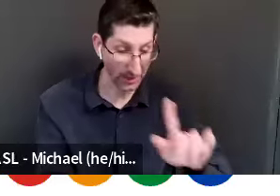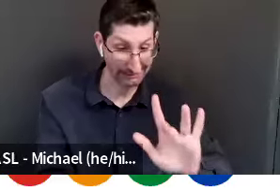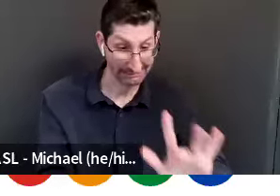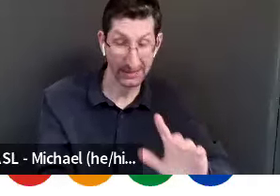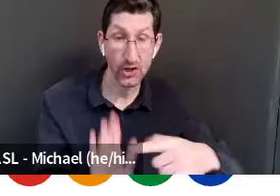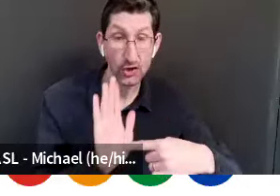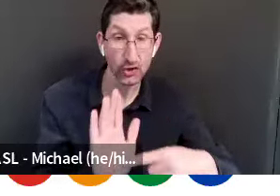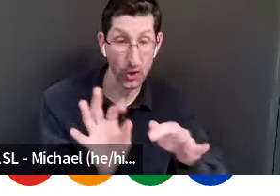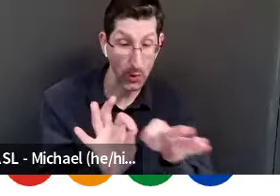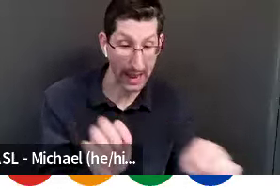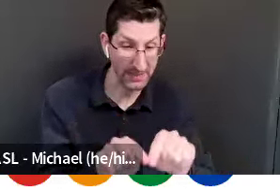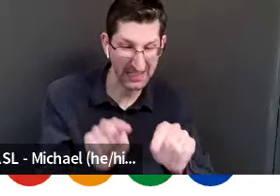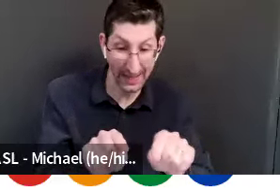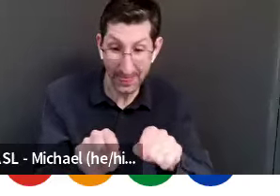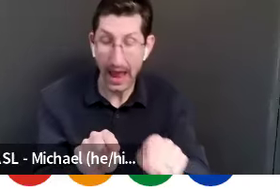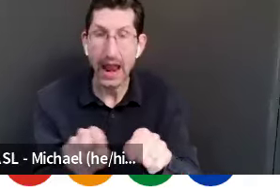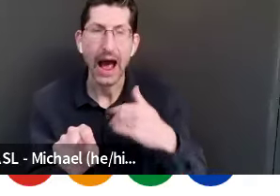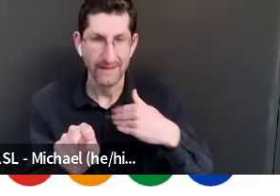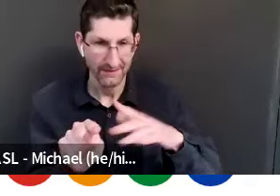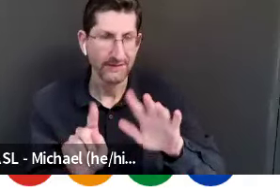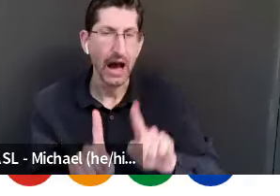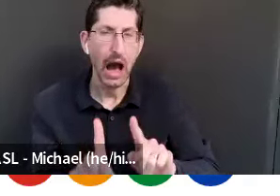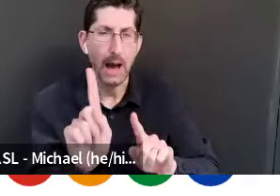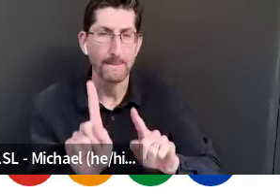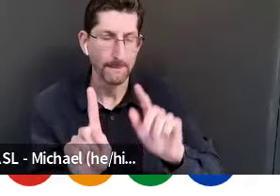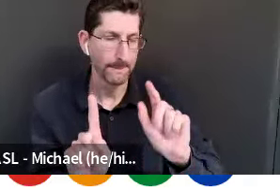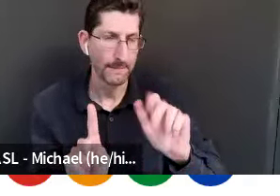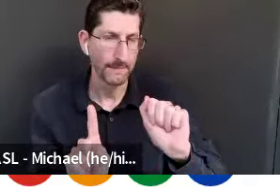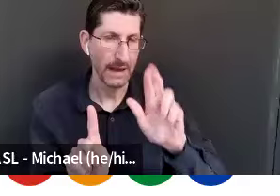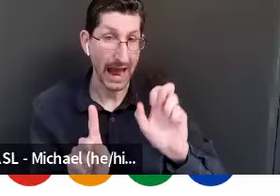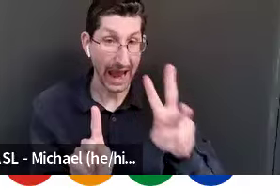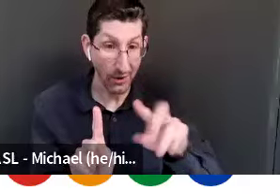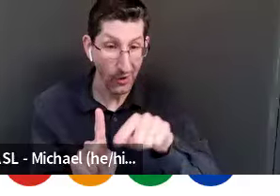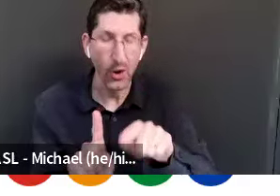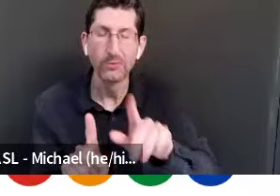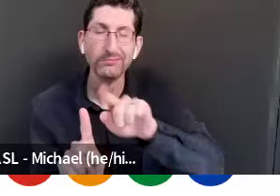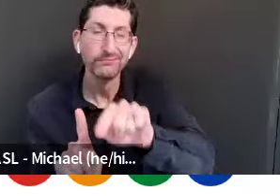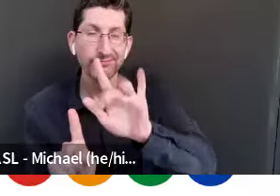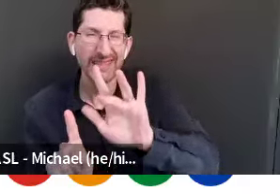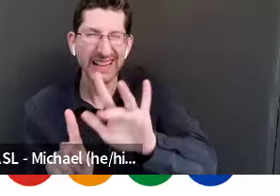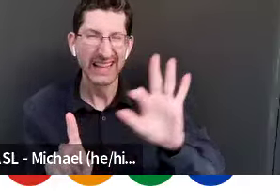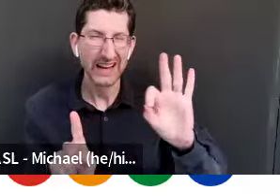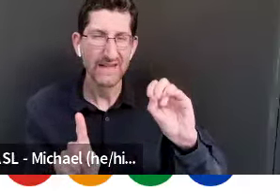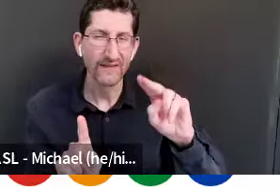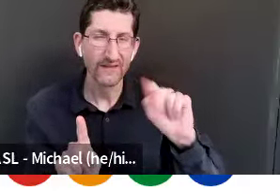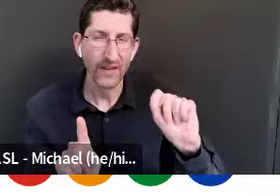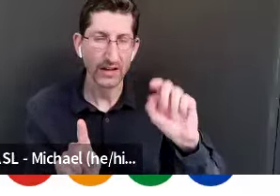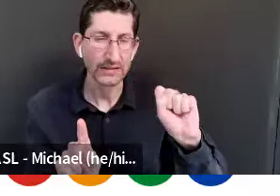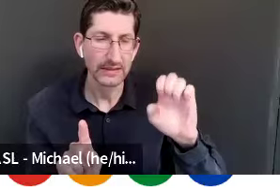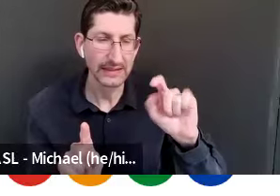THE MEETING CONTROLS TOOLBAR NEXT TO SHOW CAPTIONS, CLICK THE UP ARROW, CLICK CAPTION SETTINGS, AND